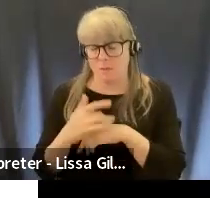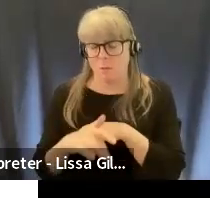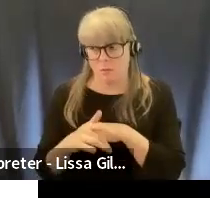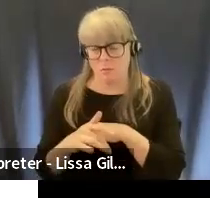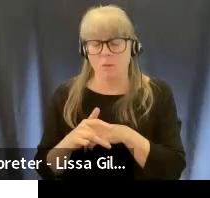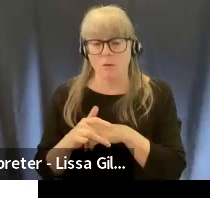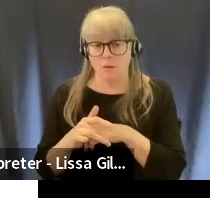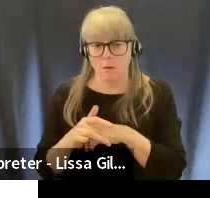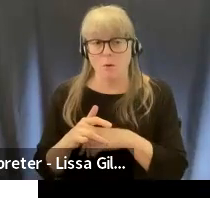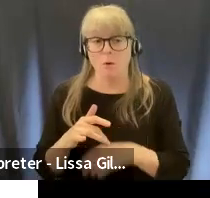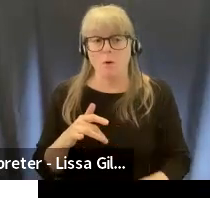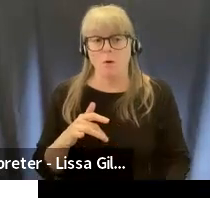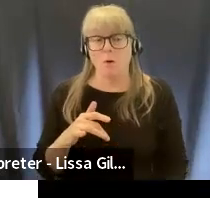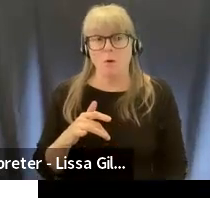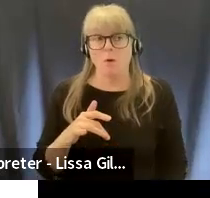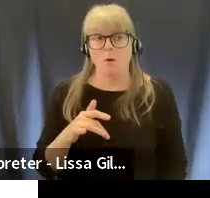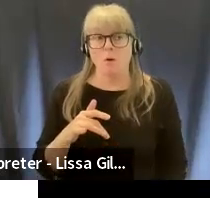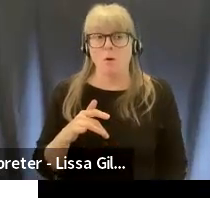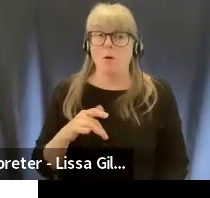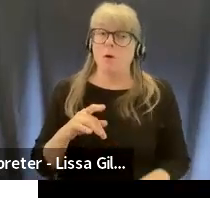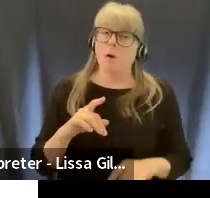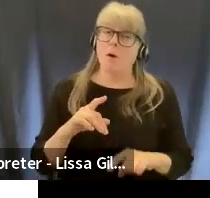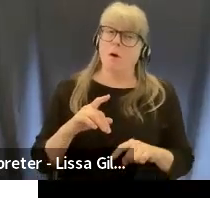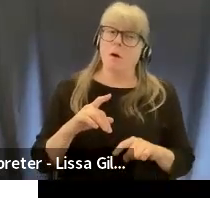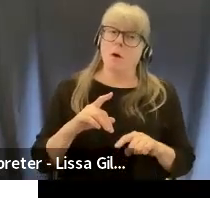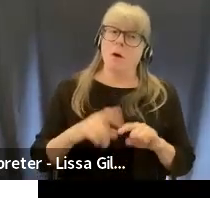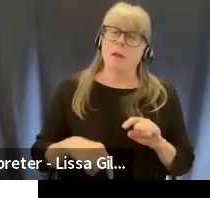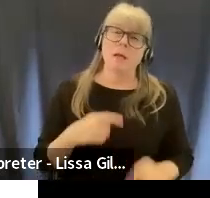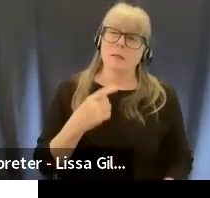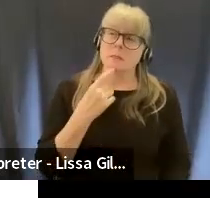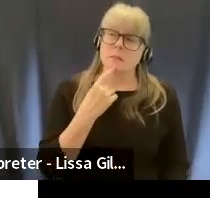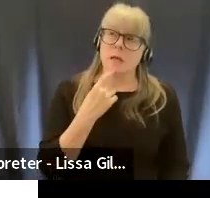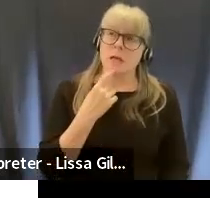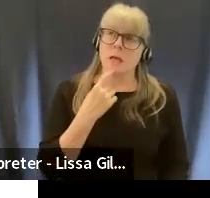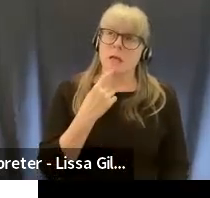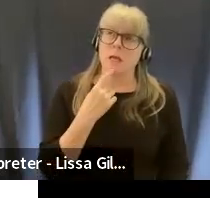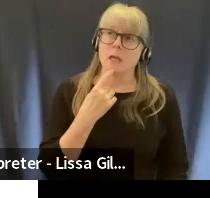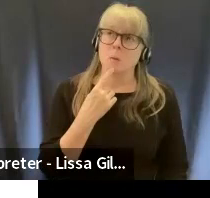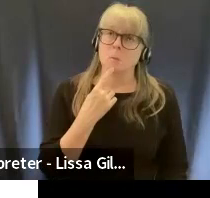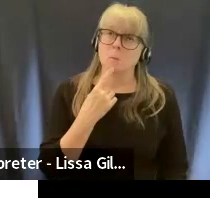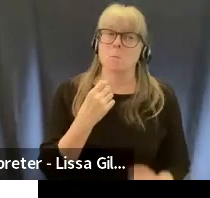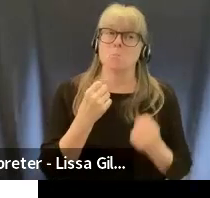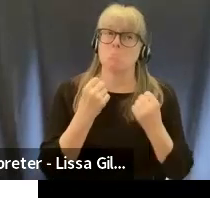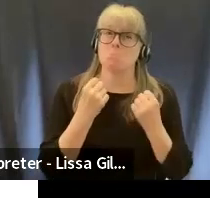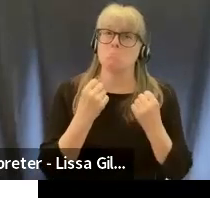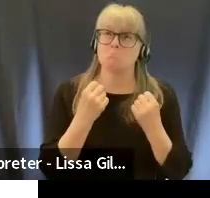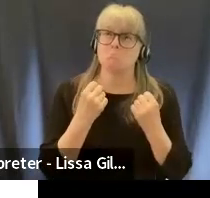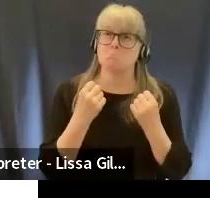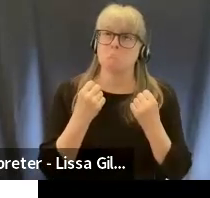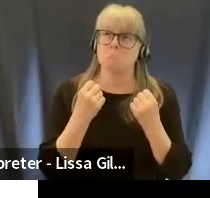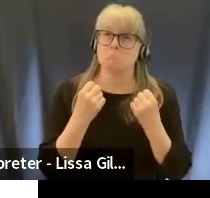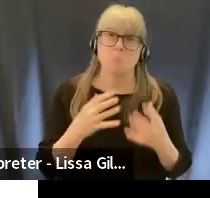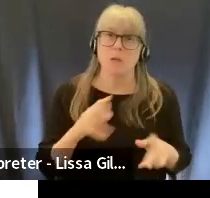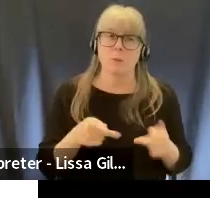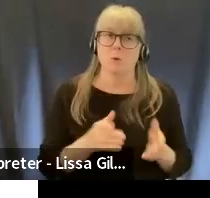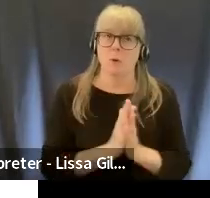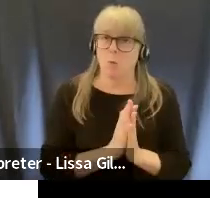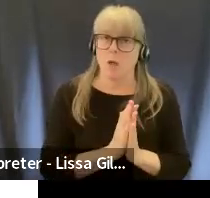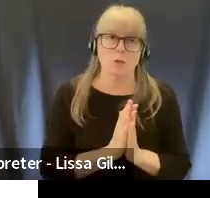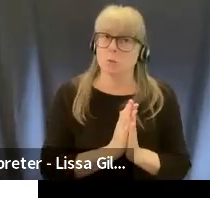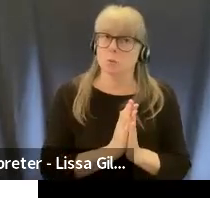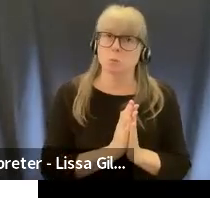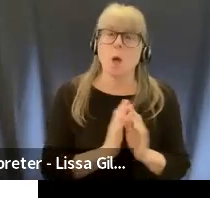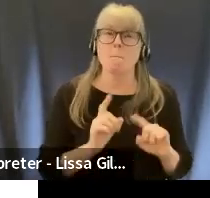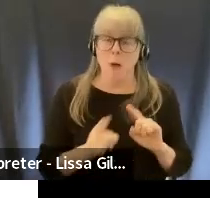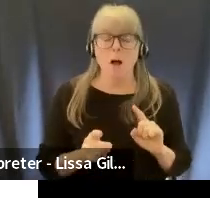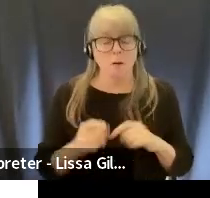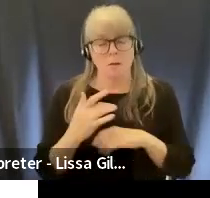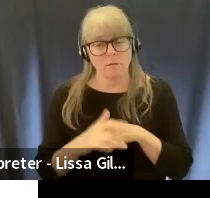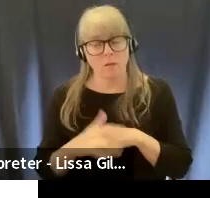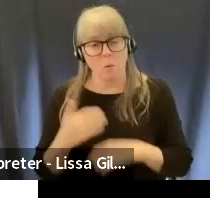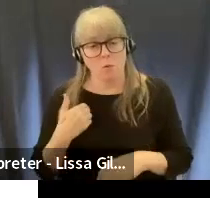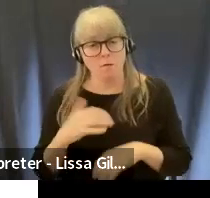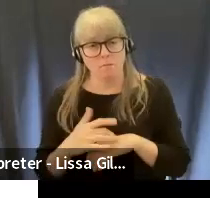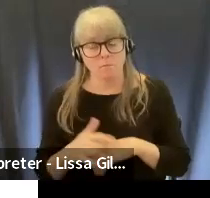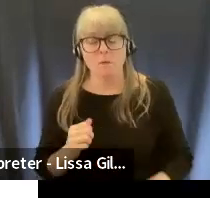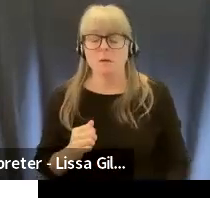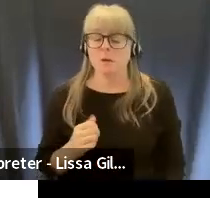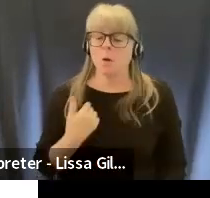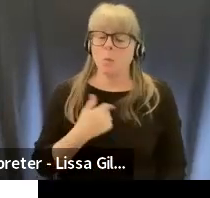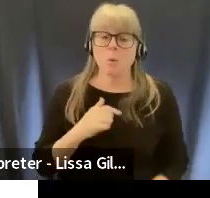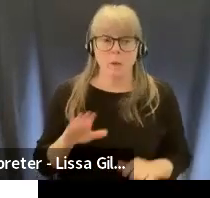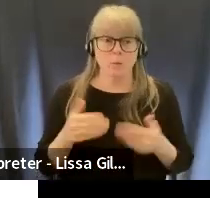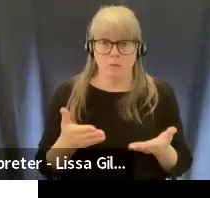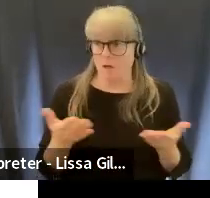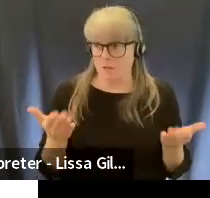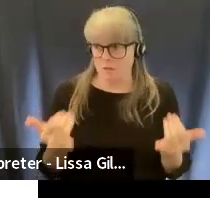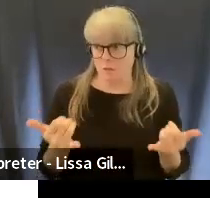We, I can't say that we've ever receive more than a handful of those types of requests, but they are available, and so what we've provided here today has been a quick list of historical platforms.